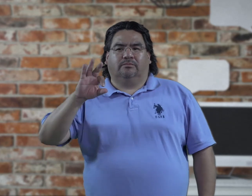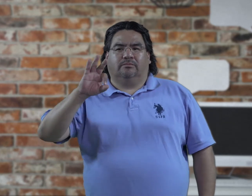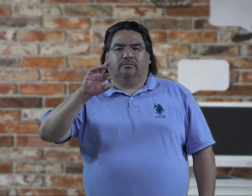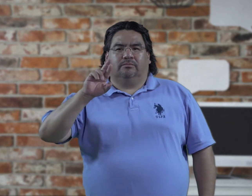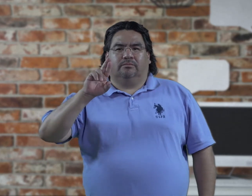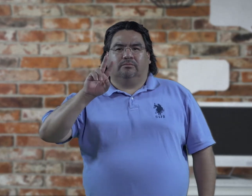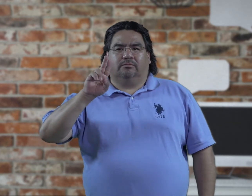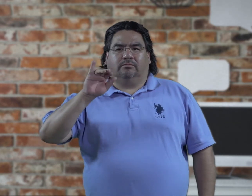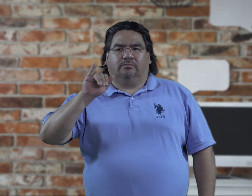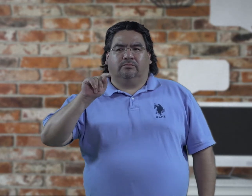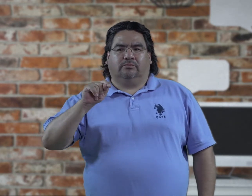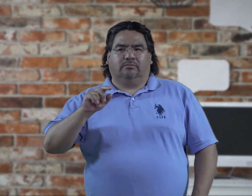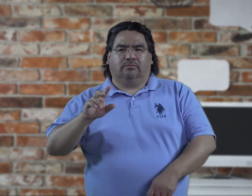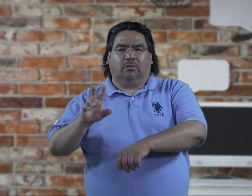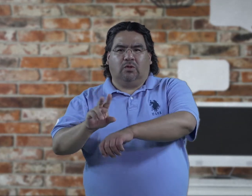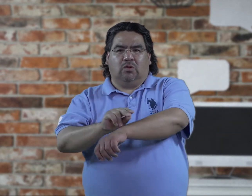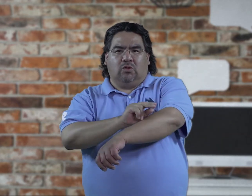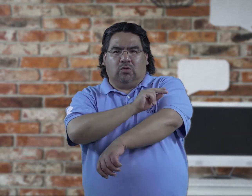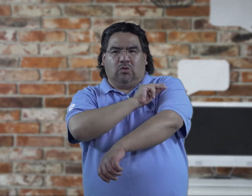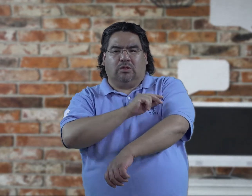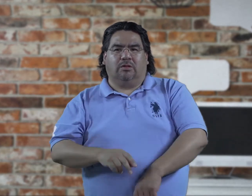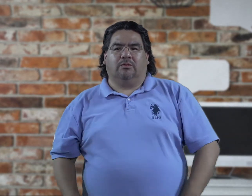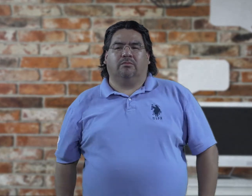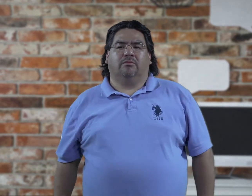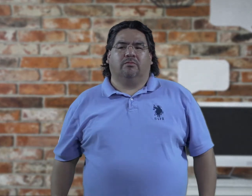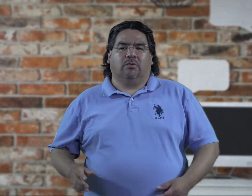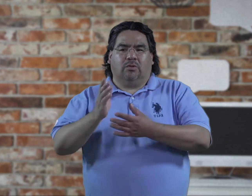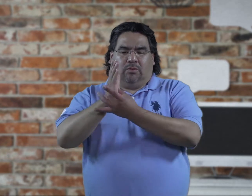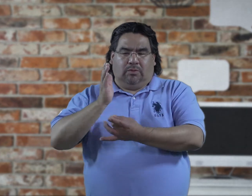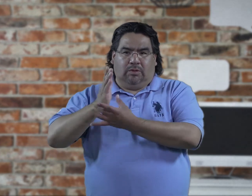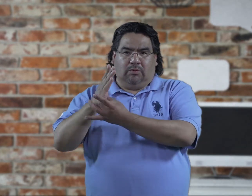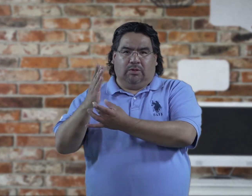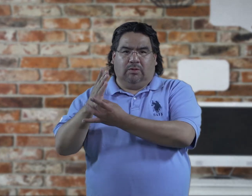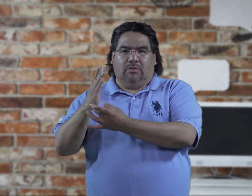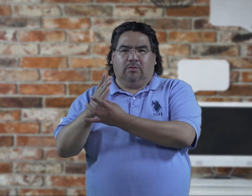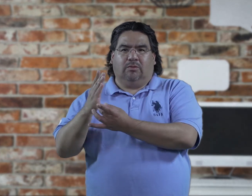Fruit Goose Gravy